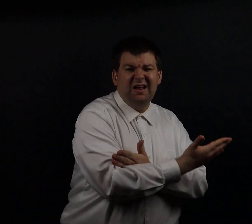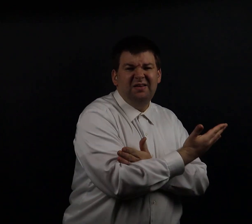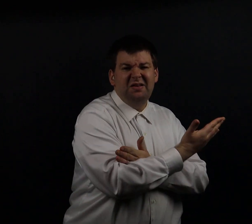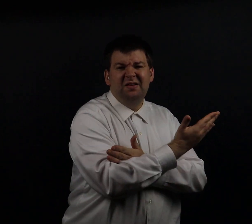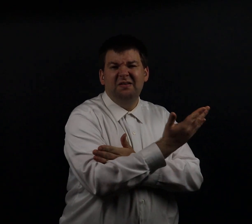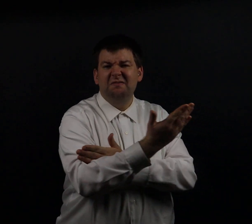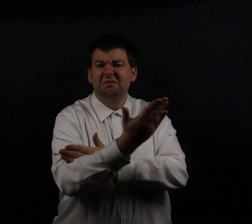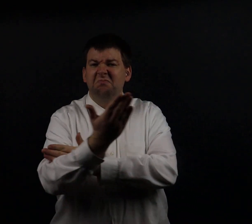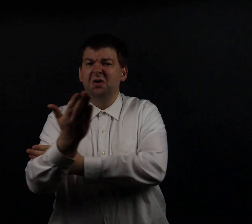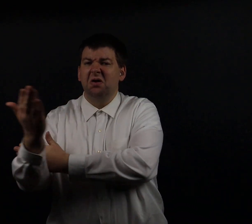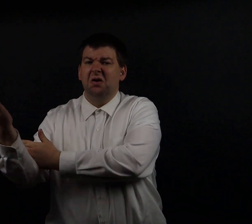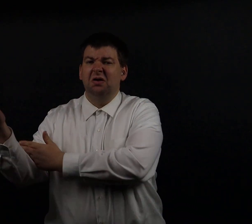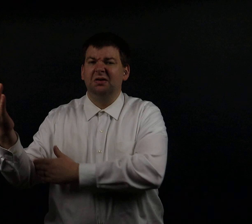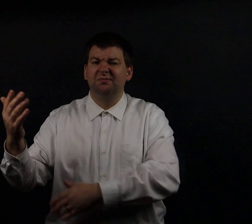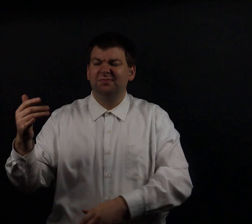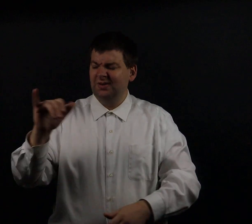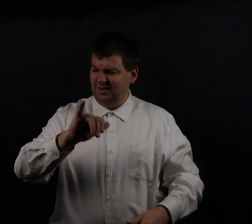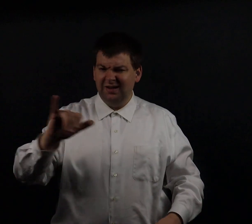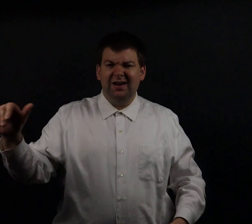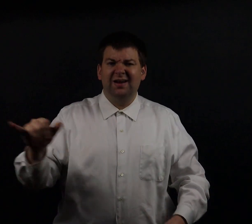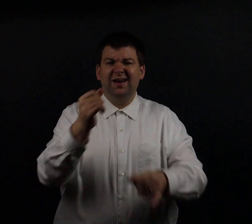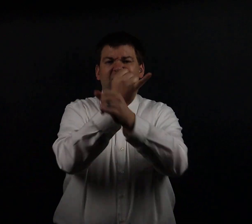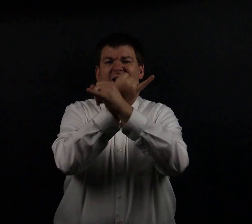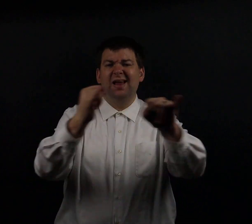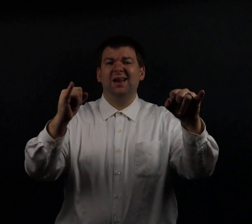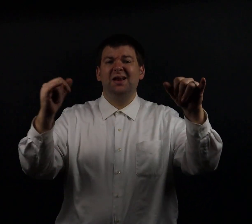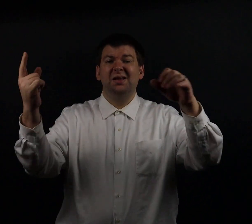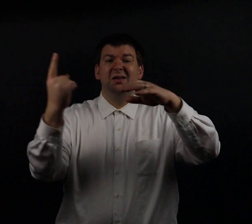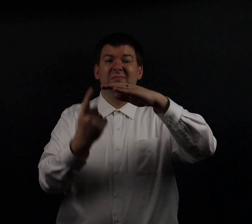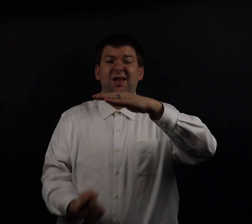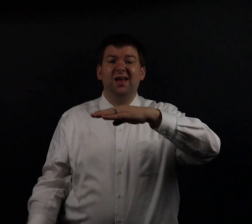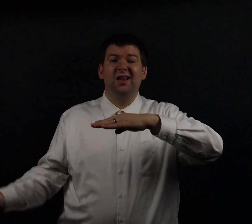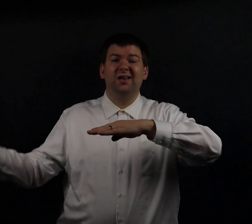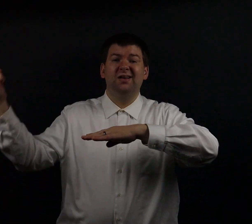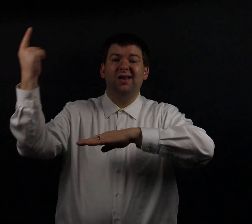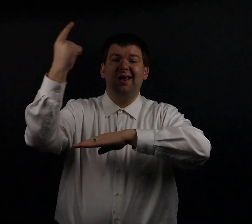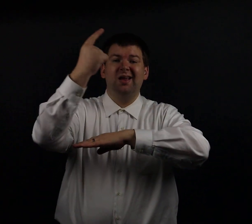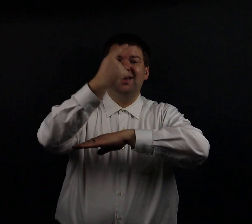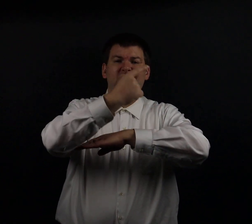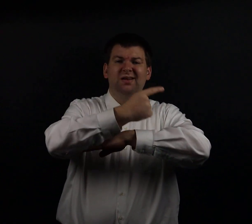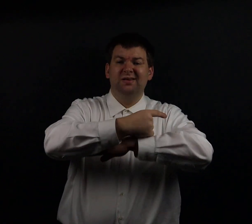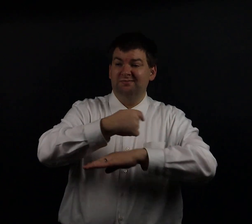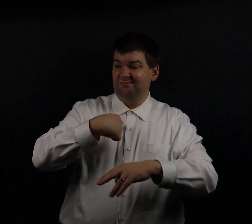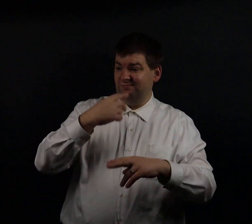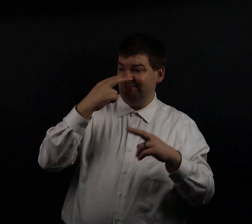He starts out every morning like it’s Independence Day.